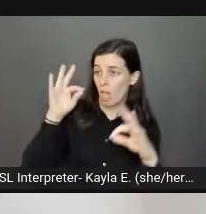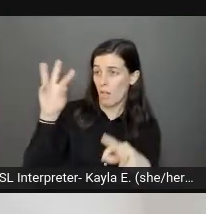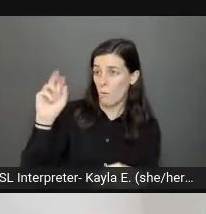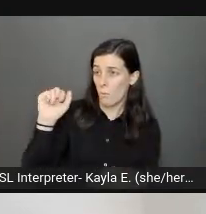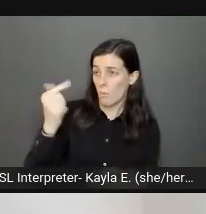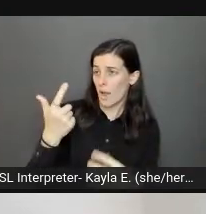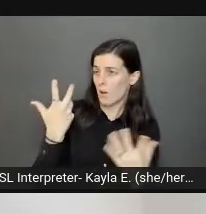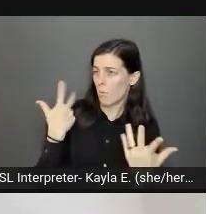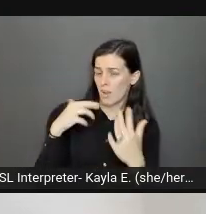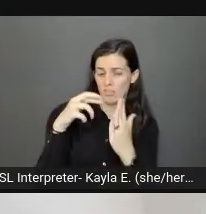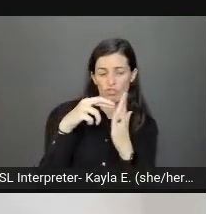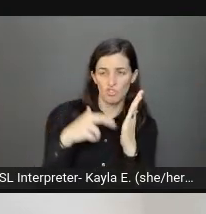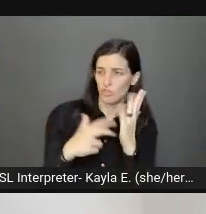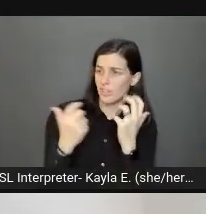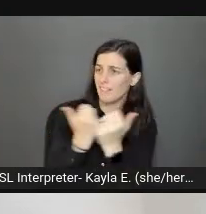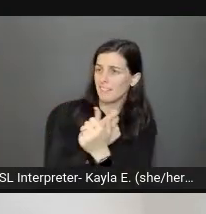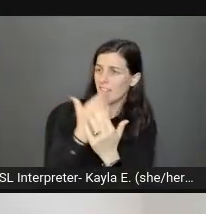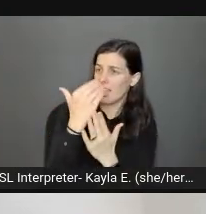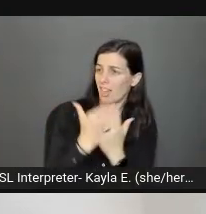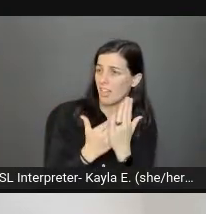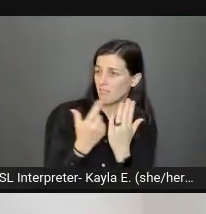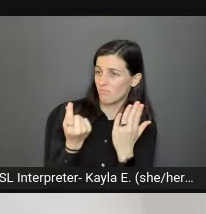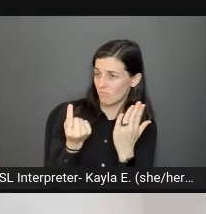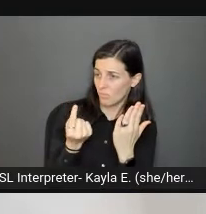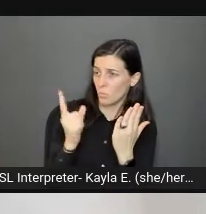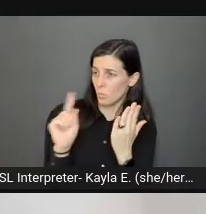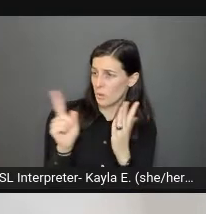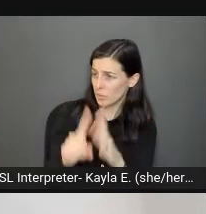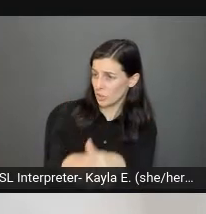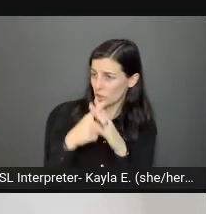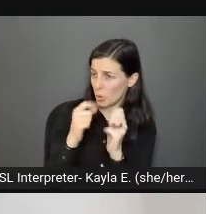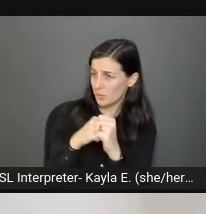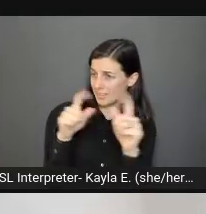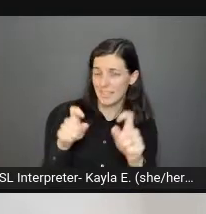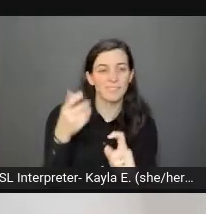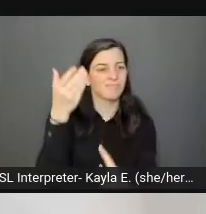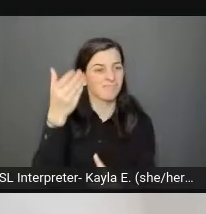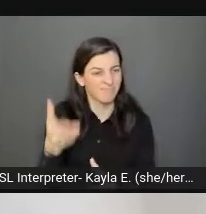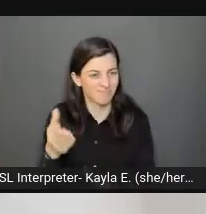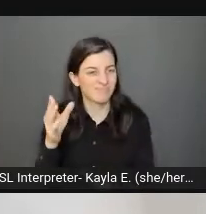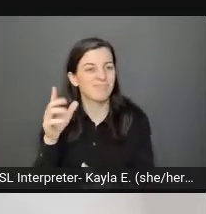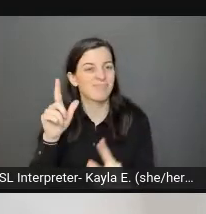or where to even begin with accessibility testing. I think this breaks it down very nicely.